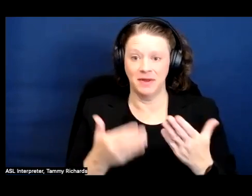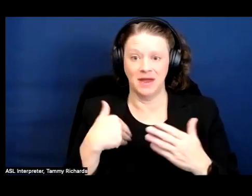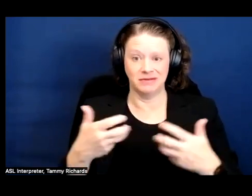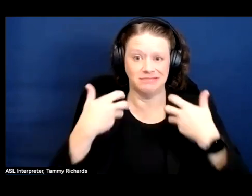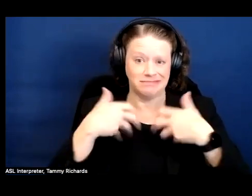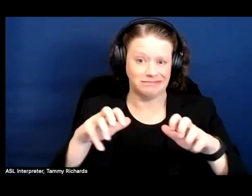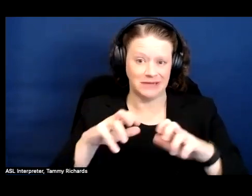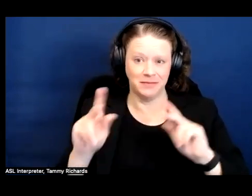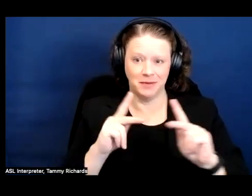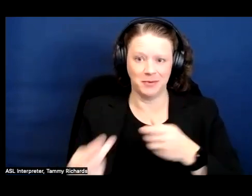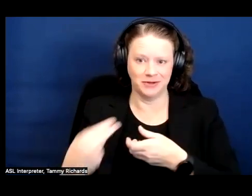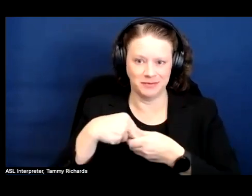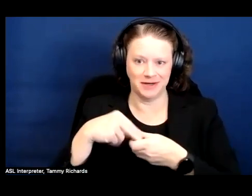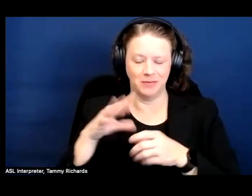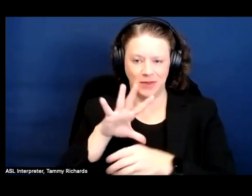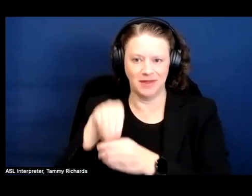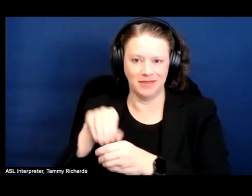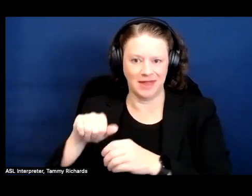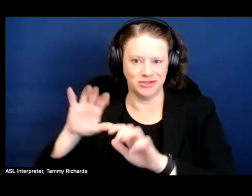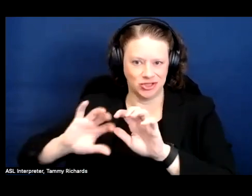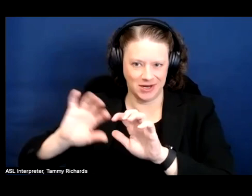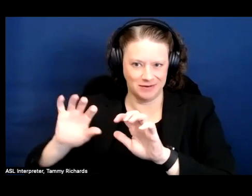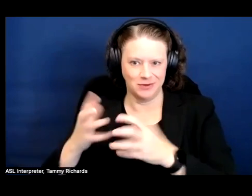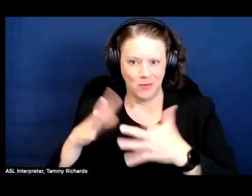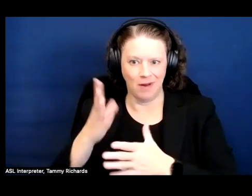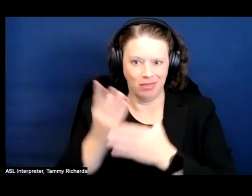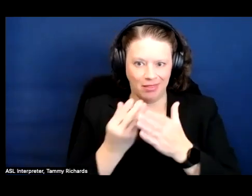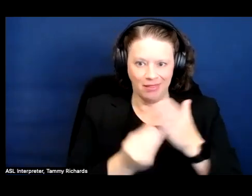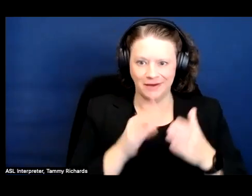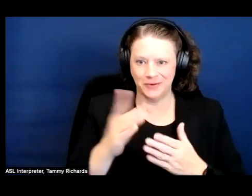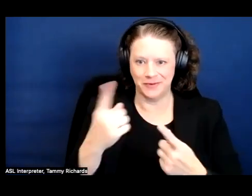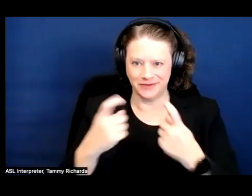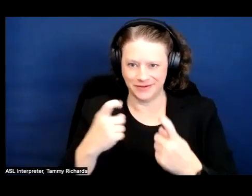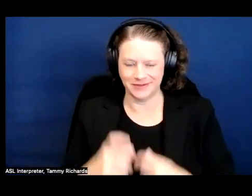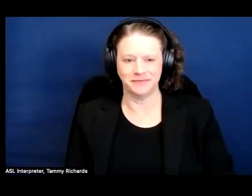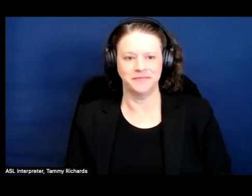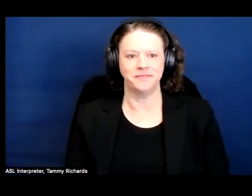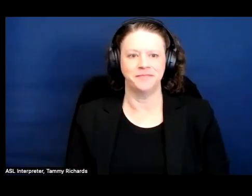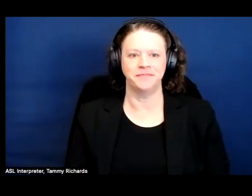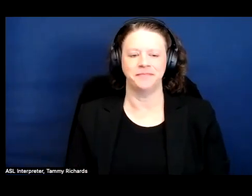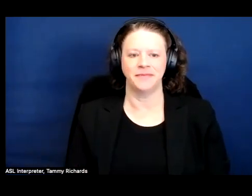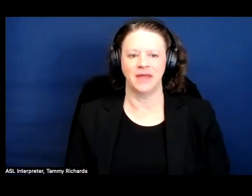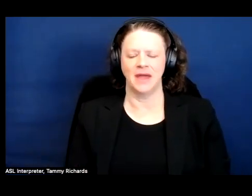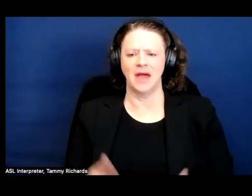And with that said, I'll get started. So I'm charged with doing a presentation